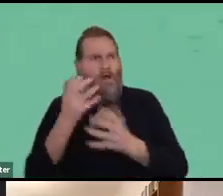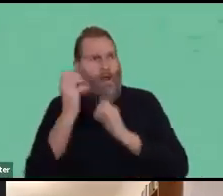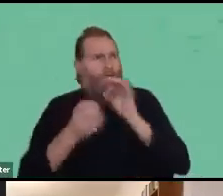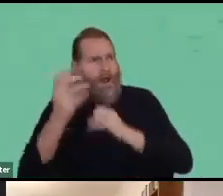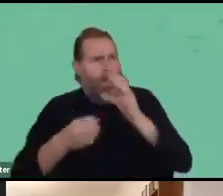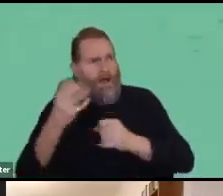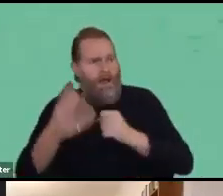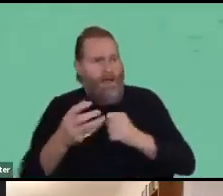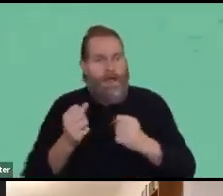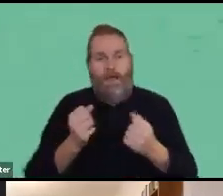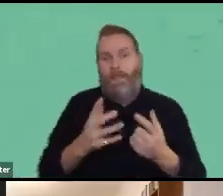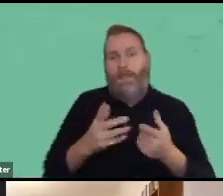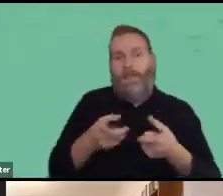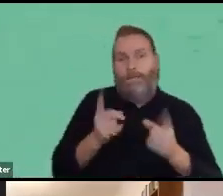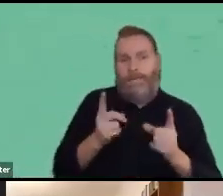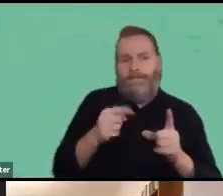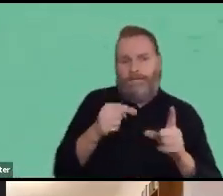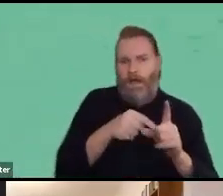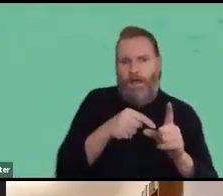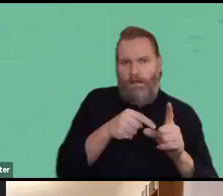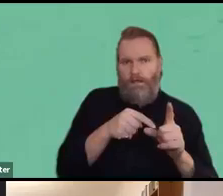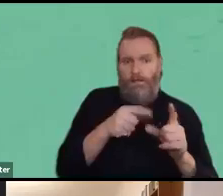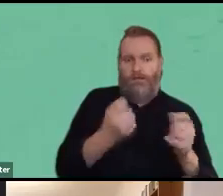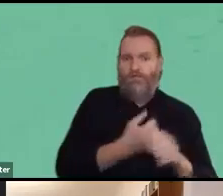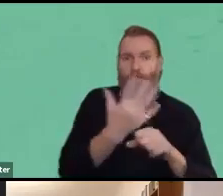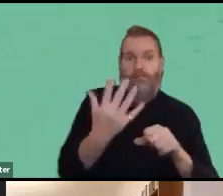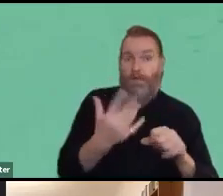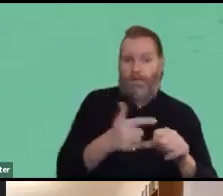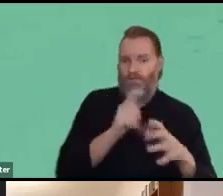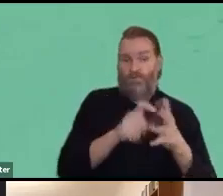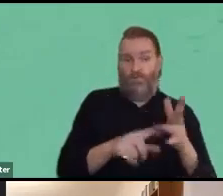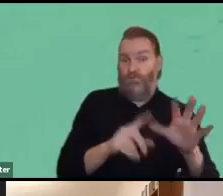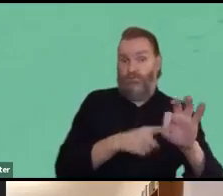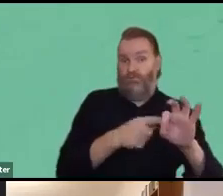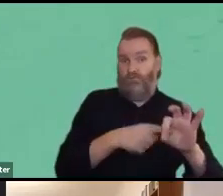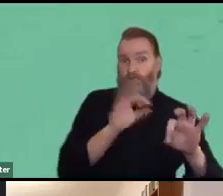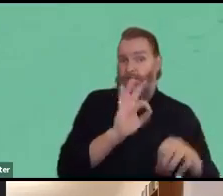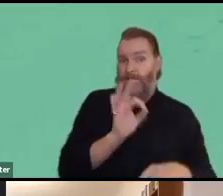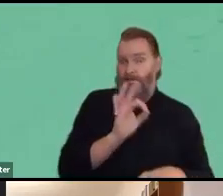if that's an explanation it was it was um there are really details about being Covid